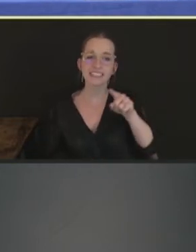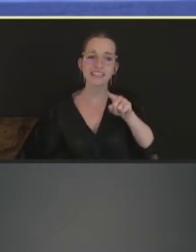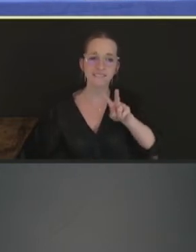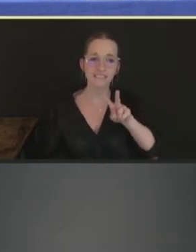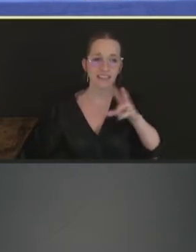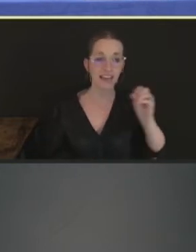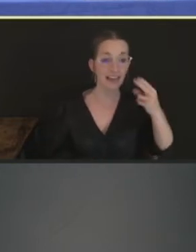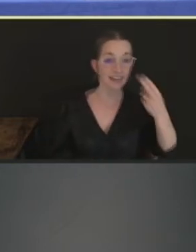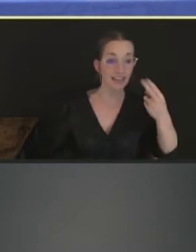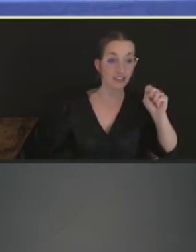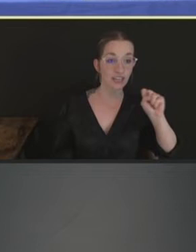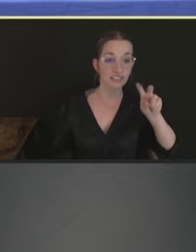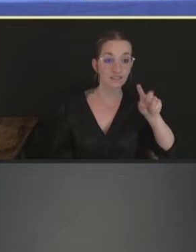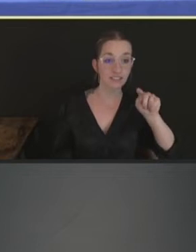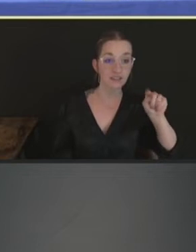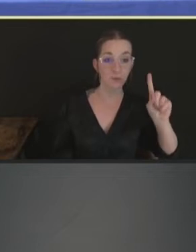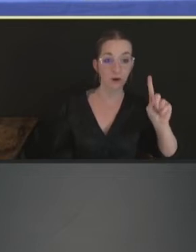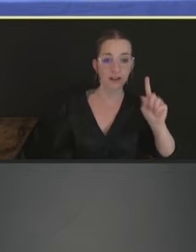disease.